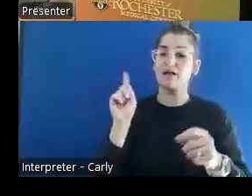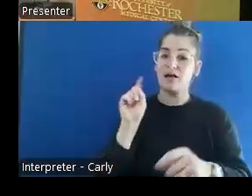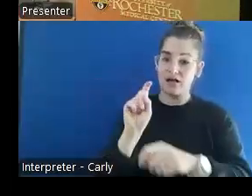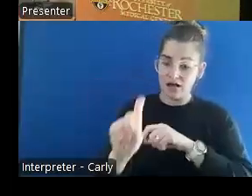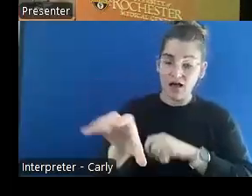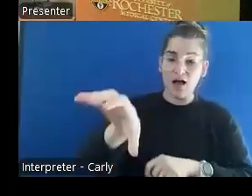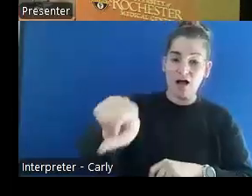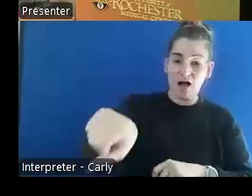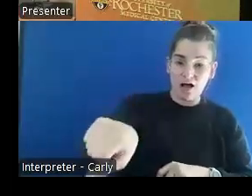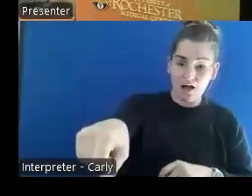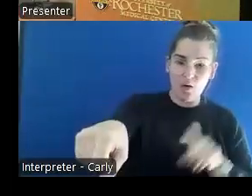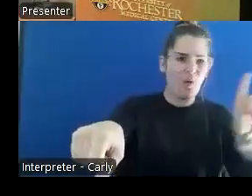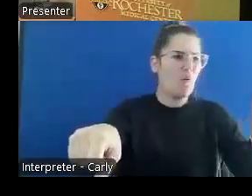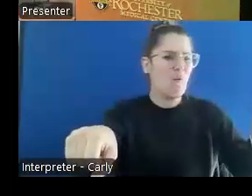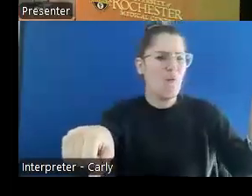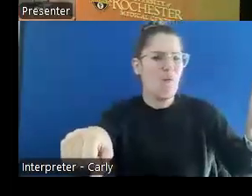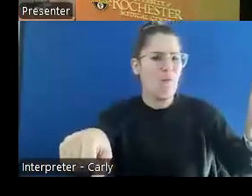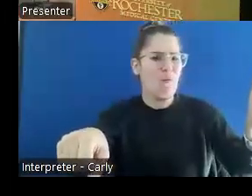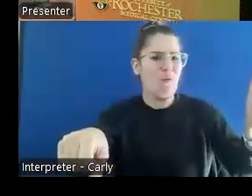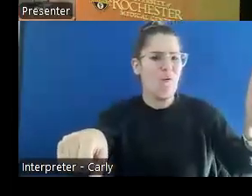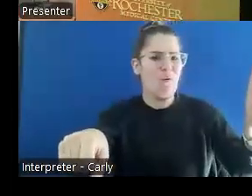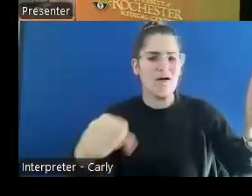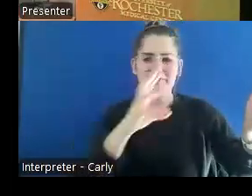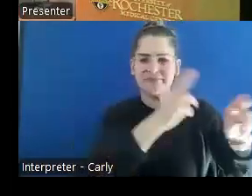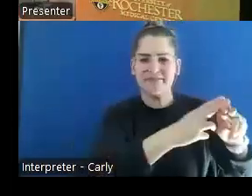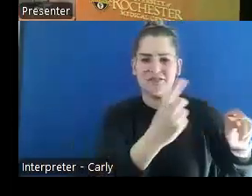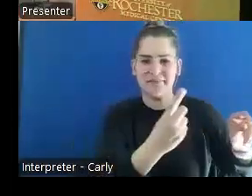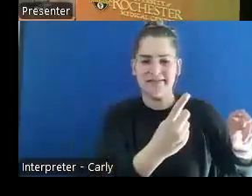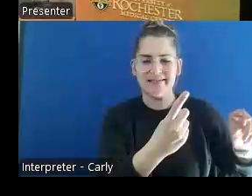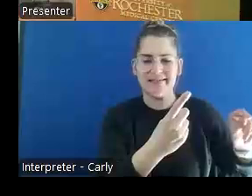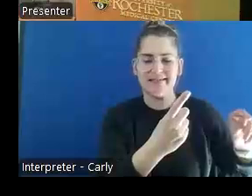the patient says oh wait I also want to bring this up and generally that's probably the most